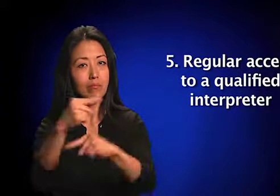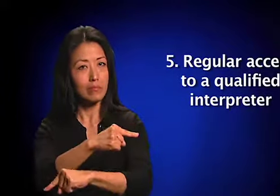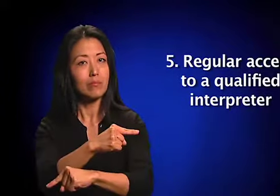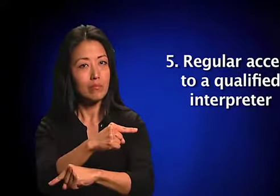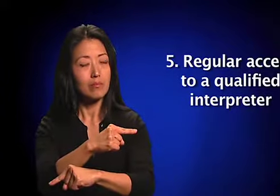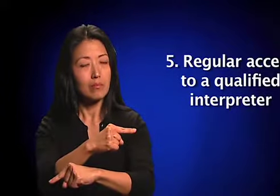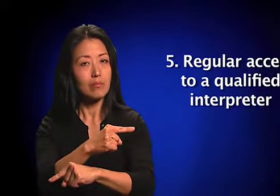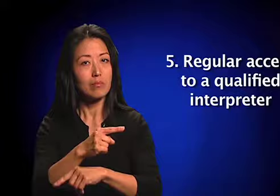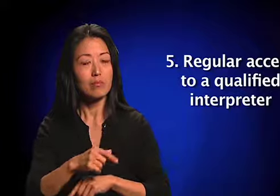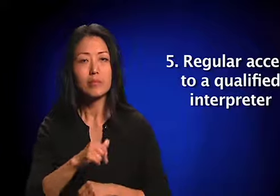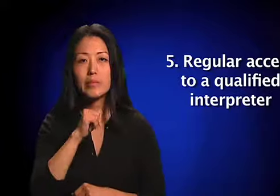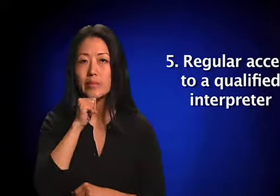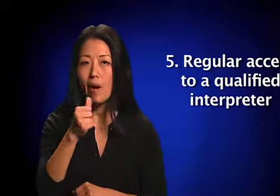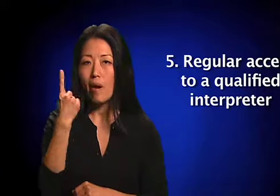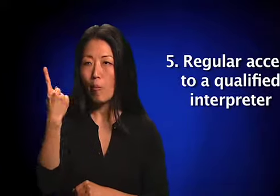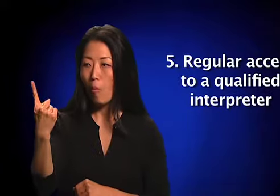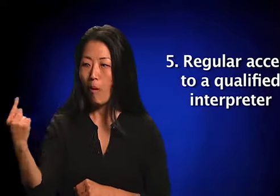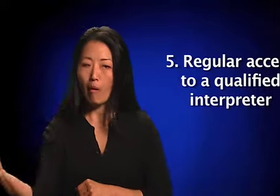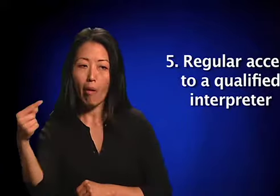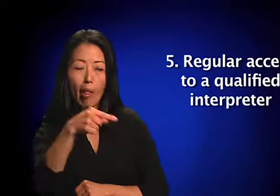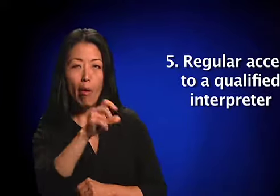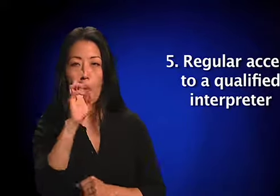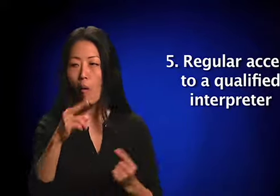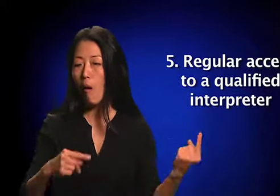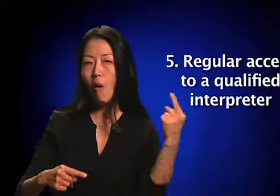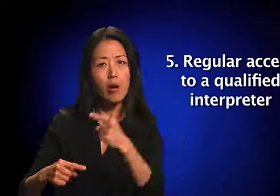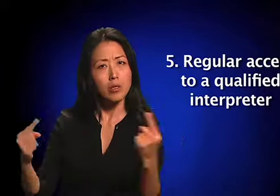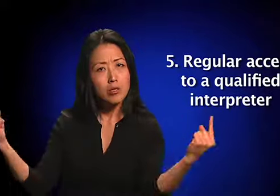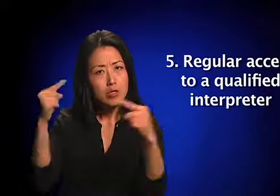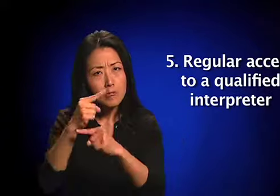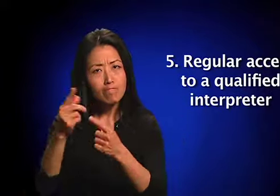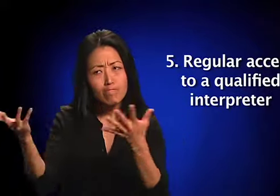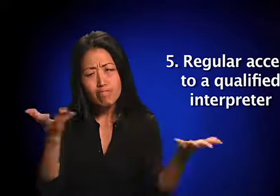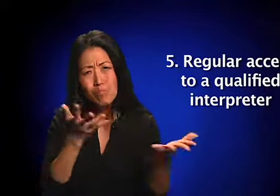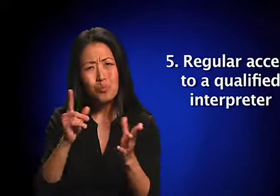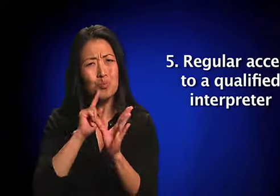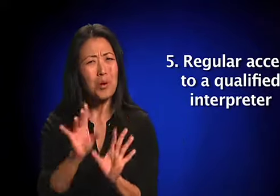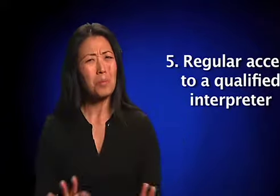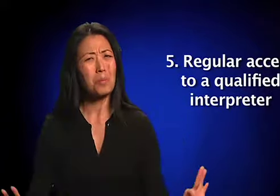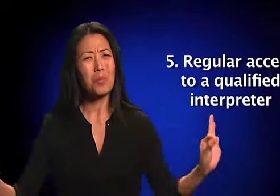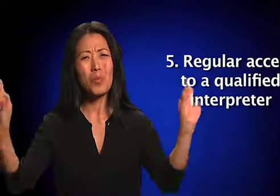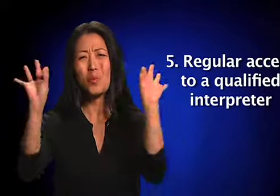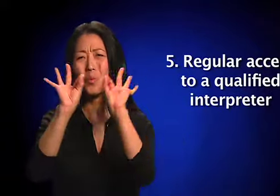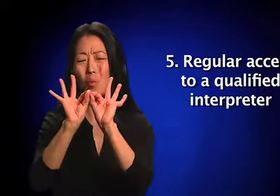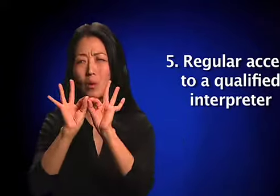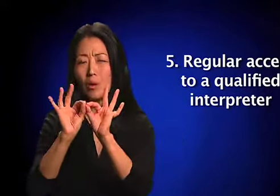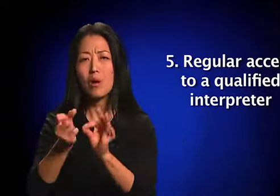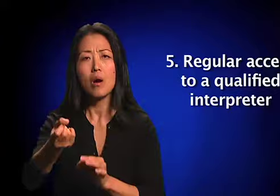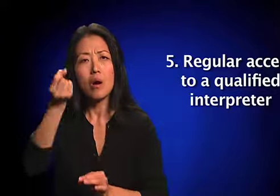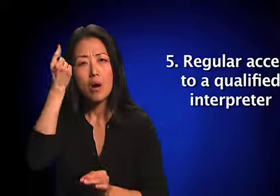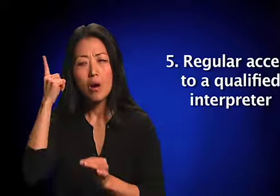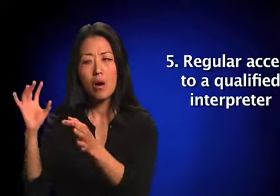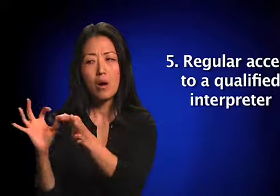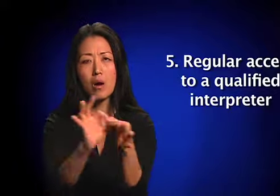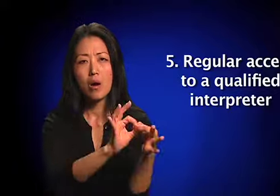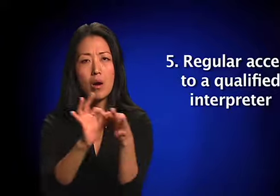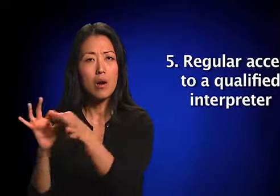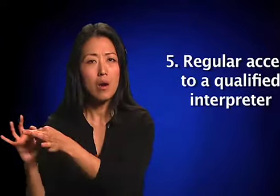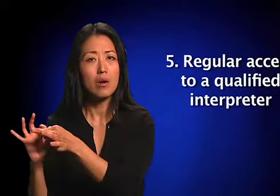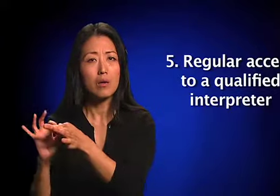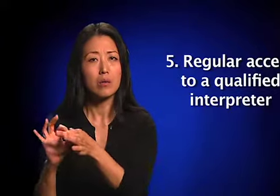Good two-way communication is an important part.